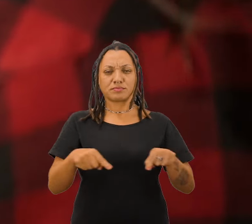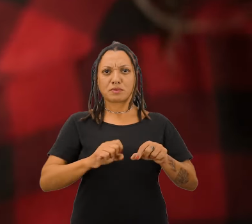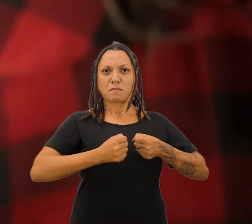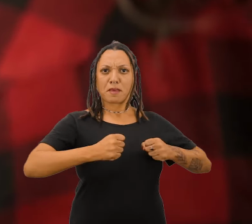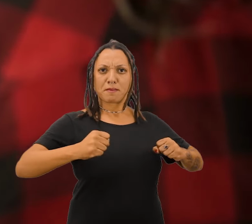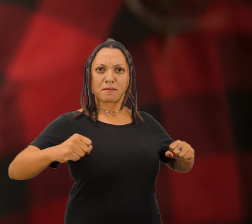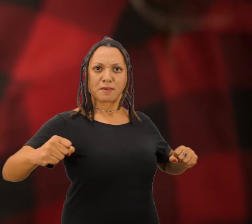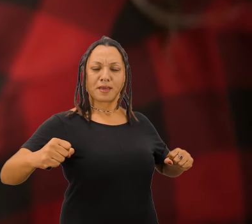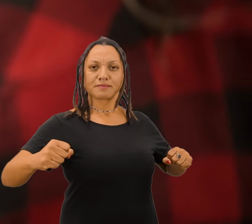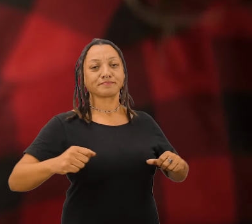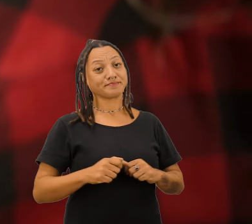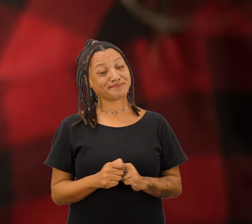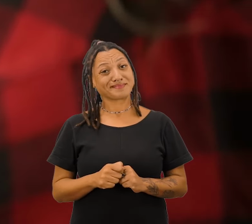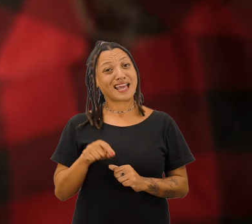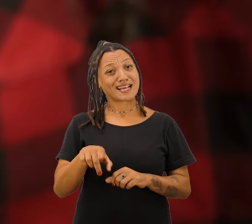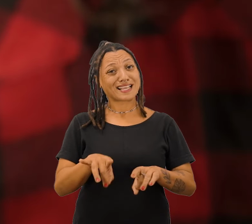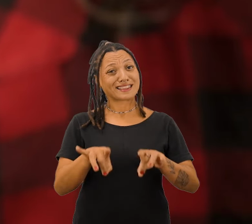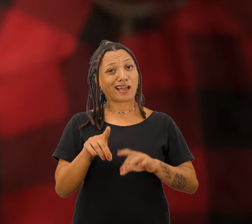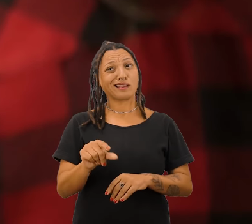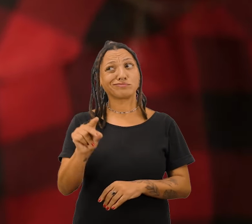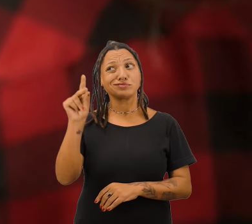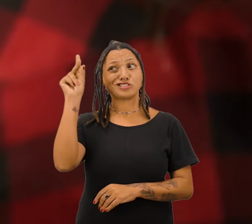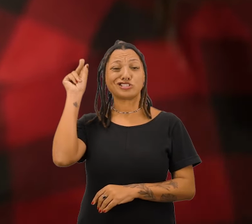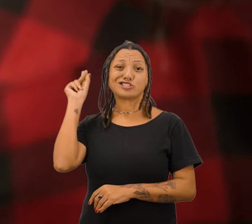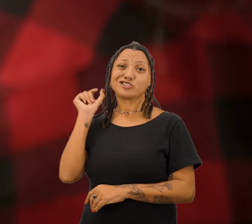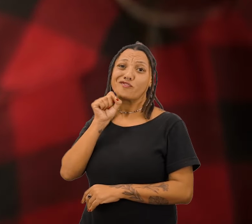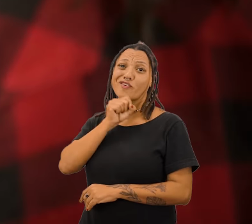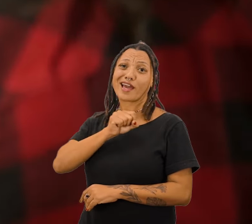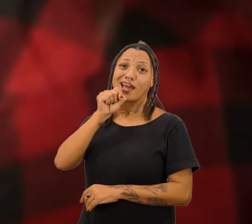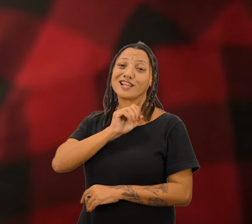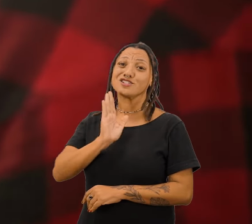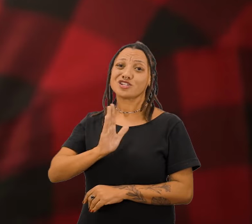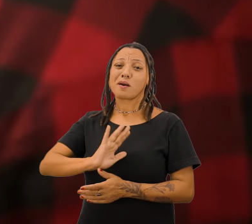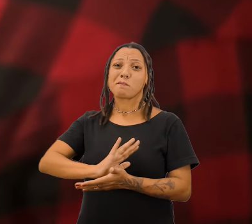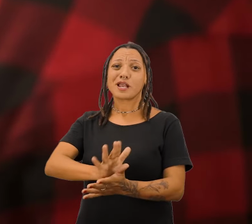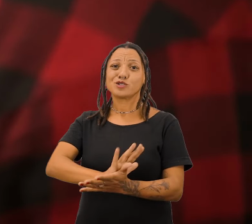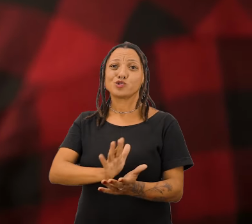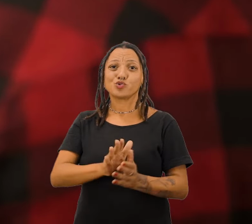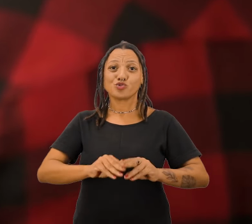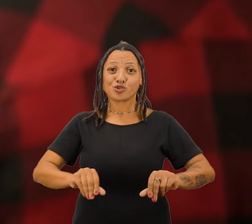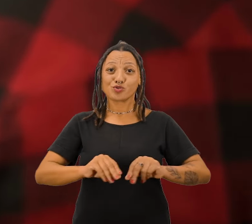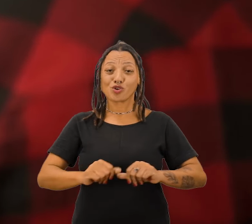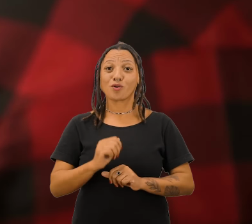extensive and intensive. Extensive is an old and outdated technique